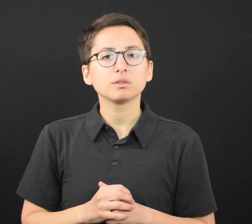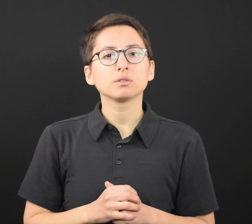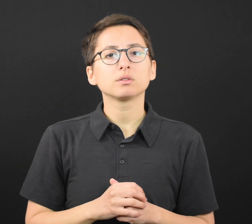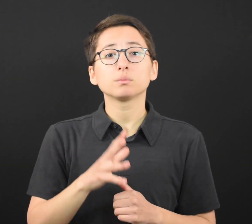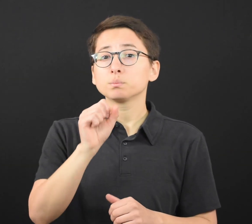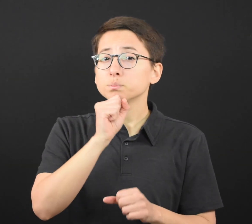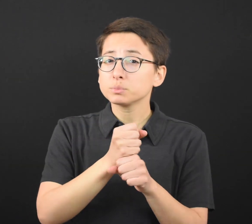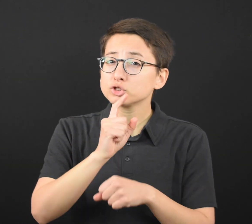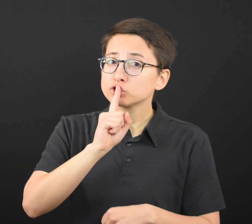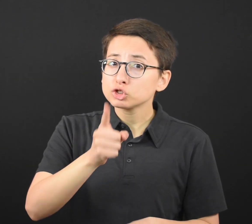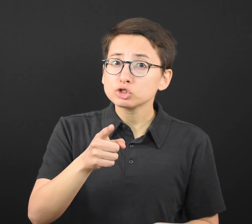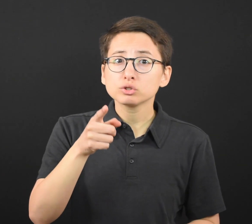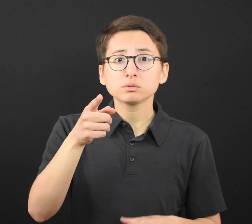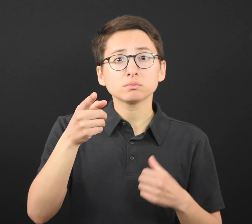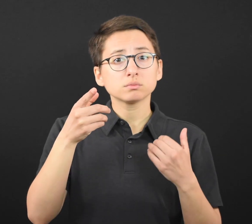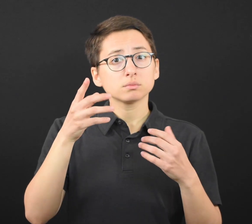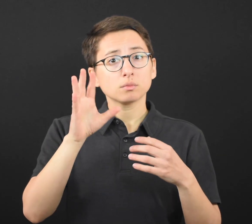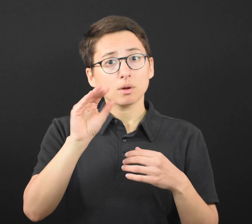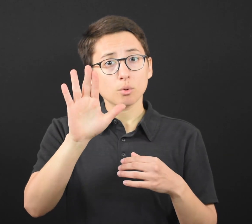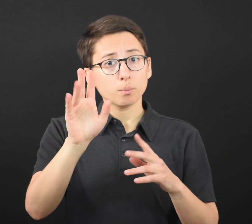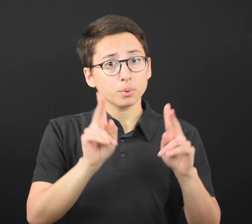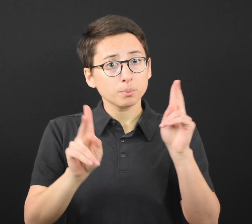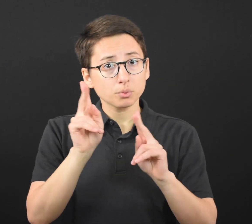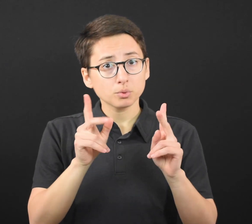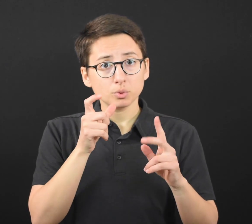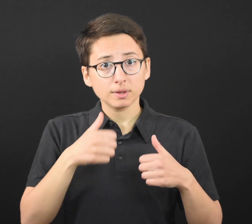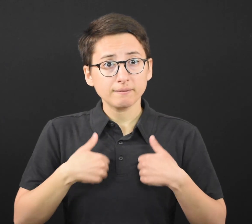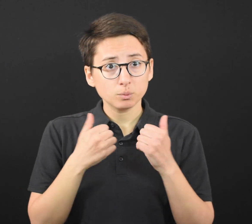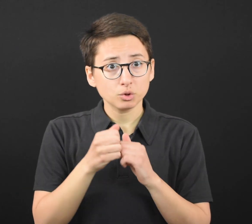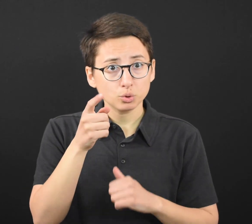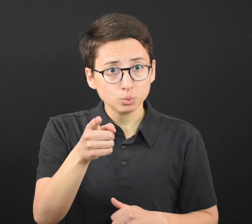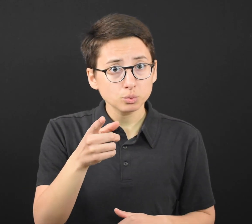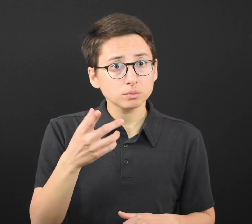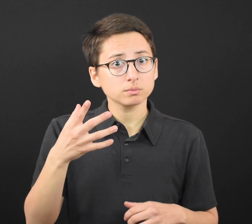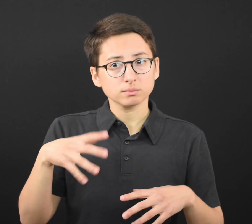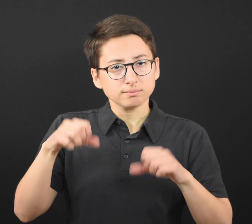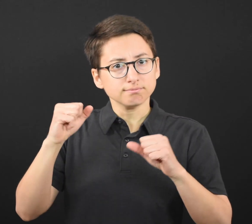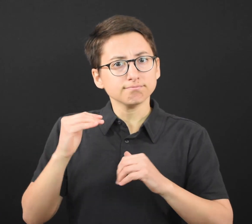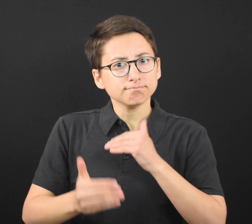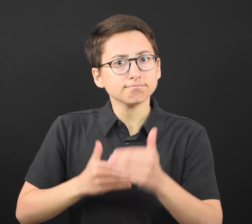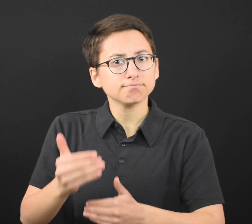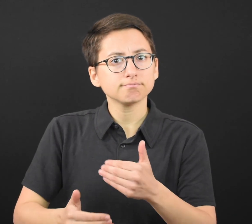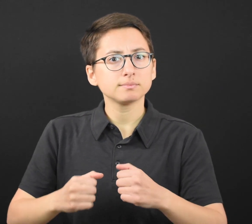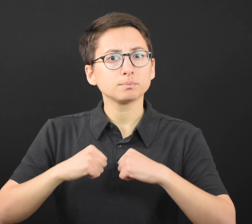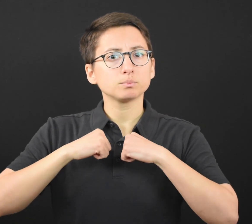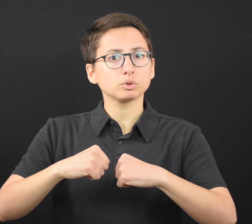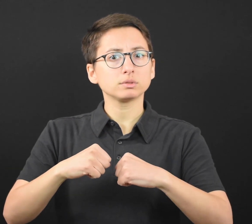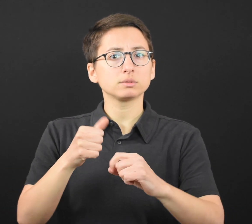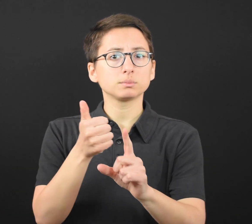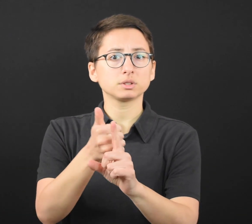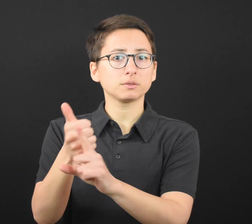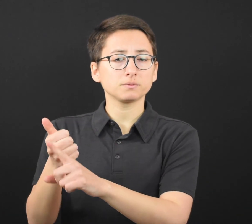Ensure you and the people who live with you are taking steps to protect themselves.